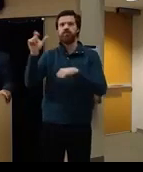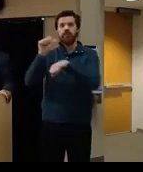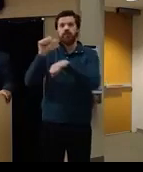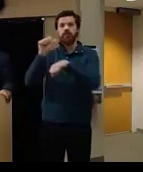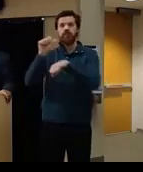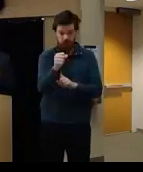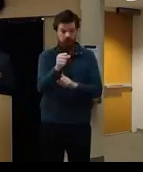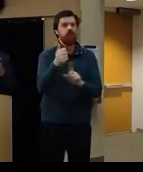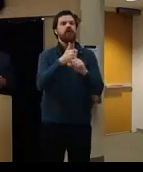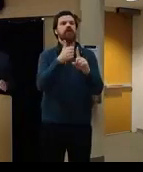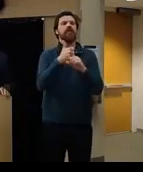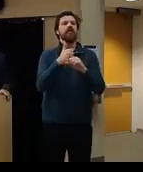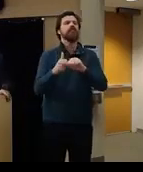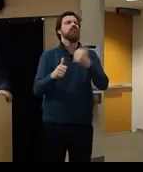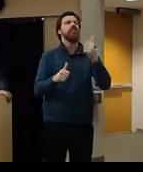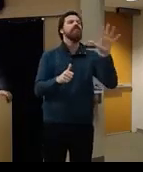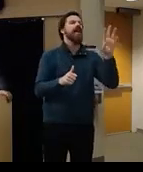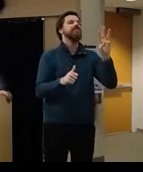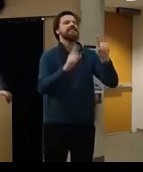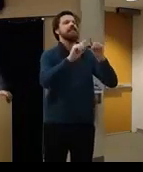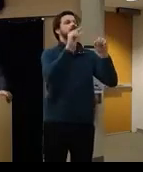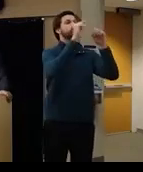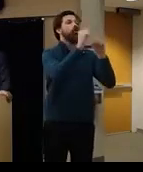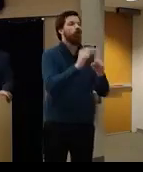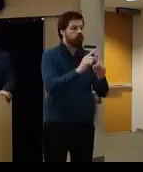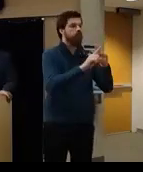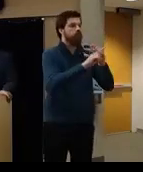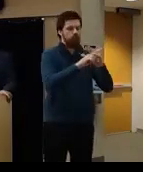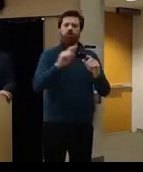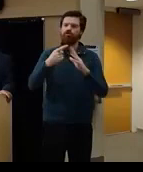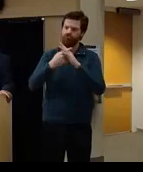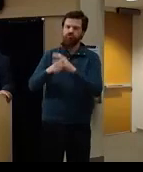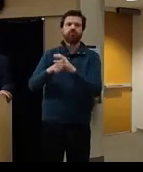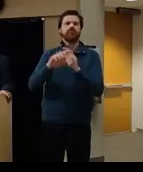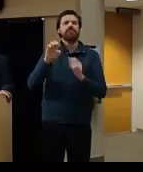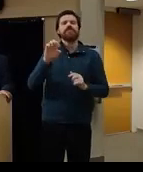before they were the other five or six terms that we've come to know and this particular